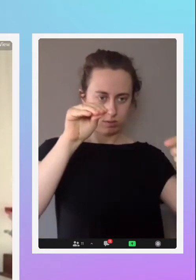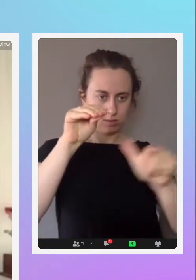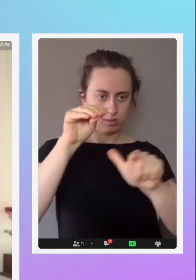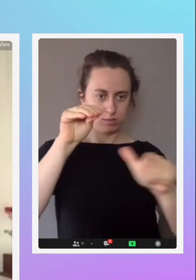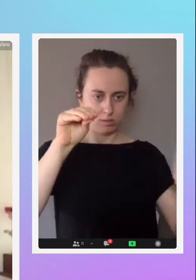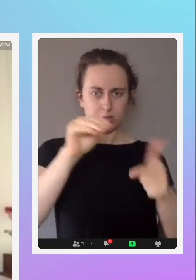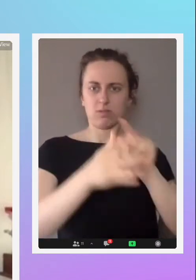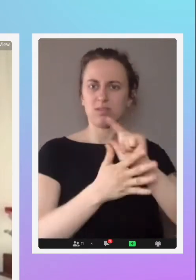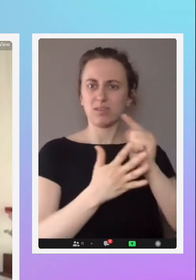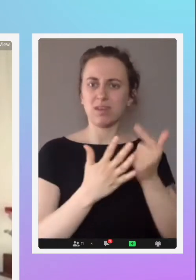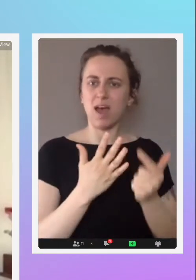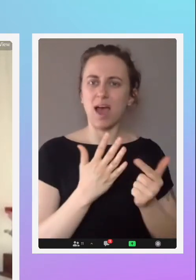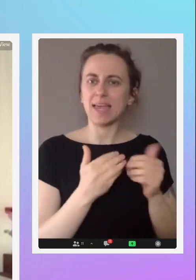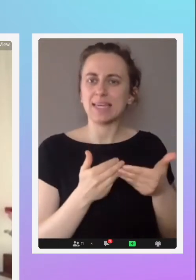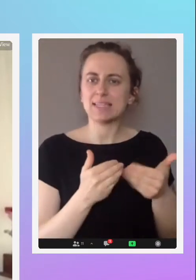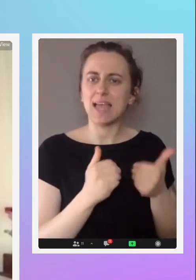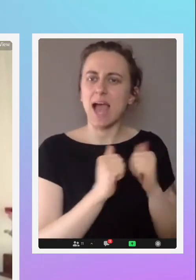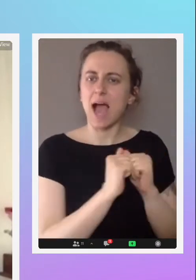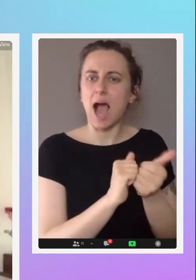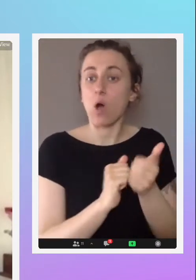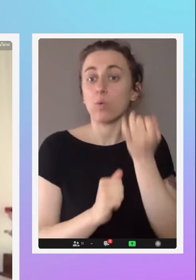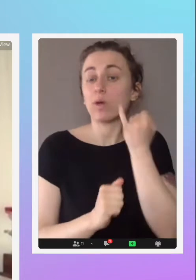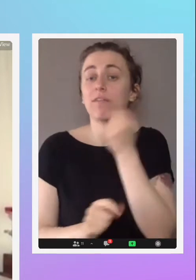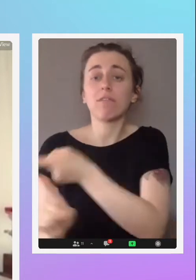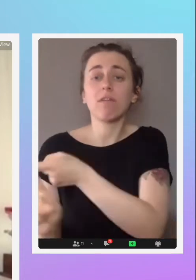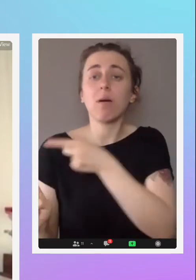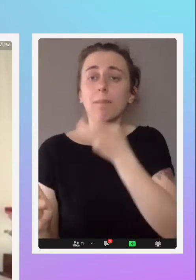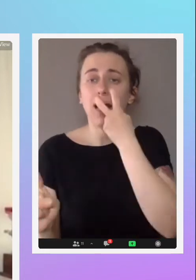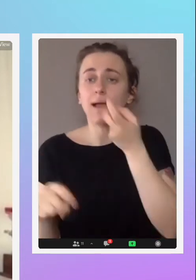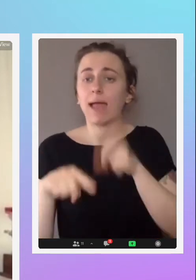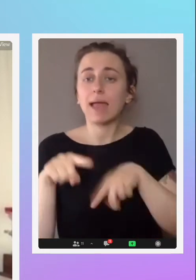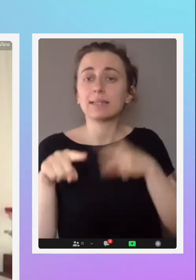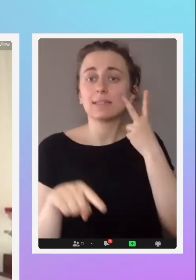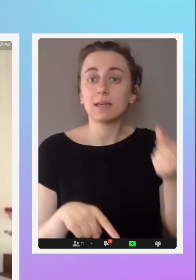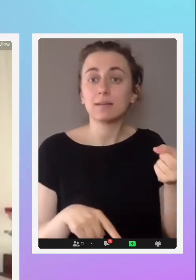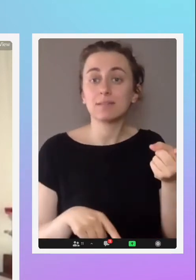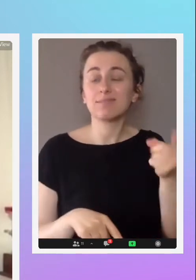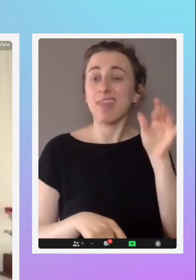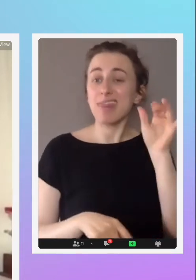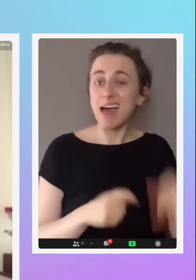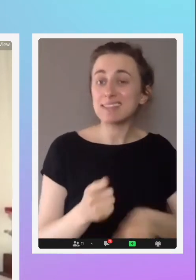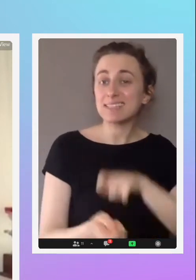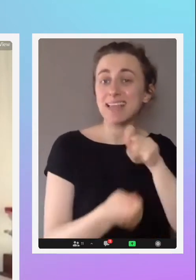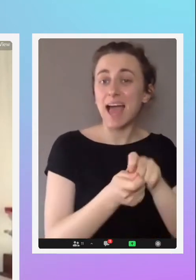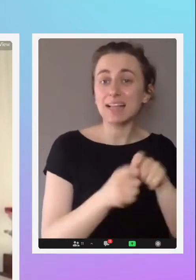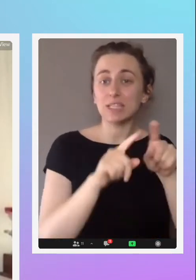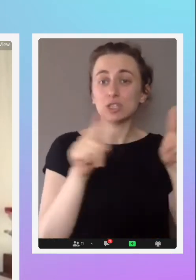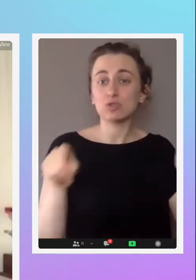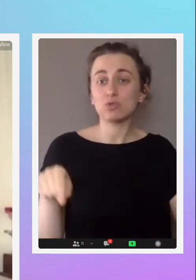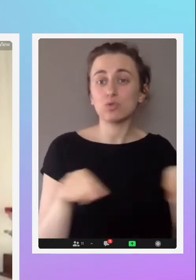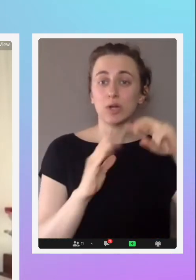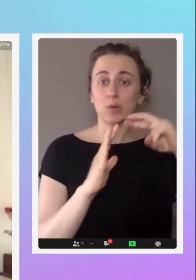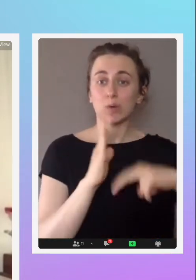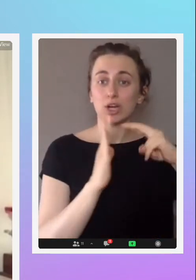And this of course is exactly what the screen readers are confronted with and the users of this screen readers